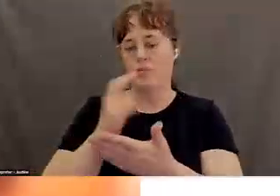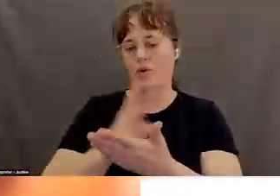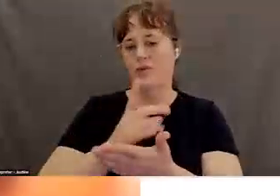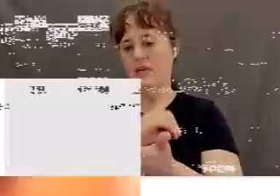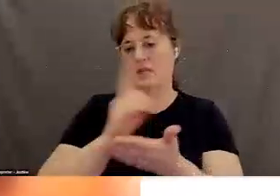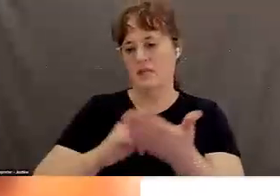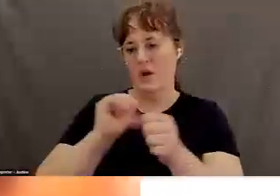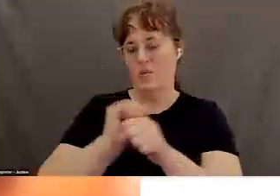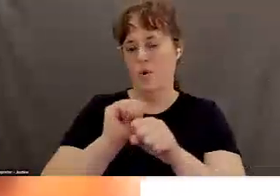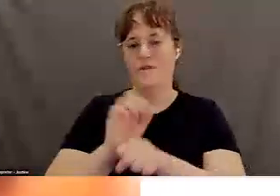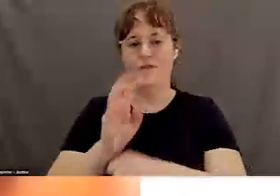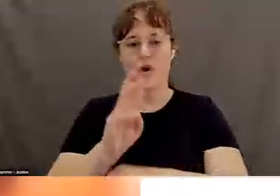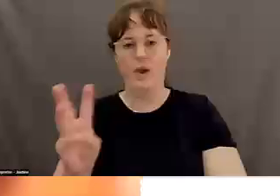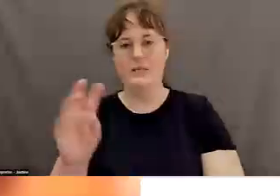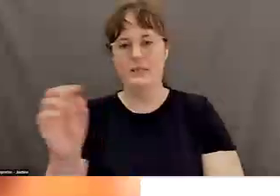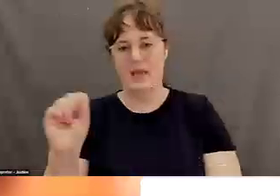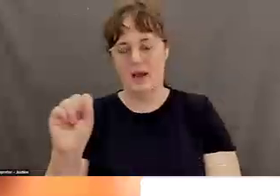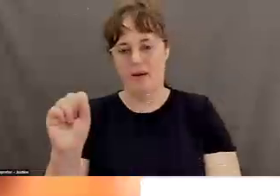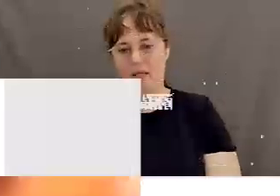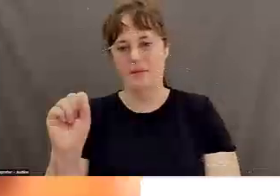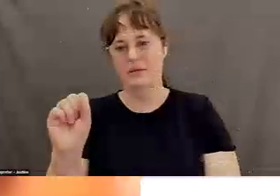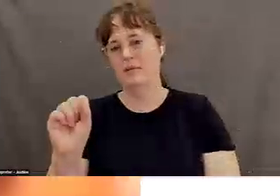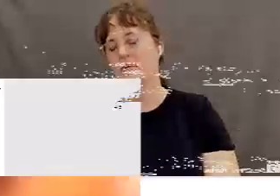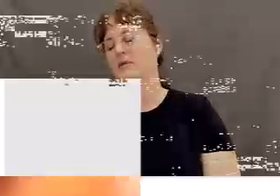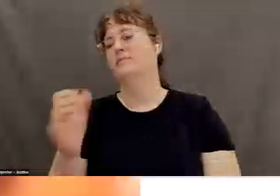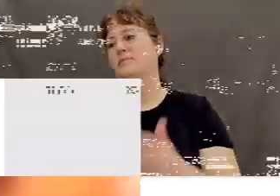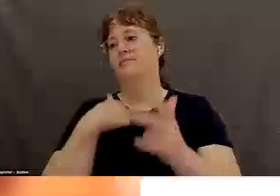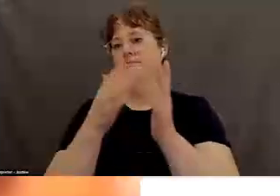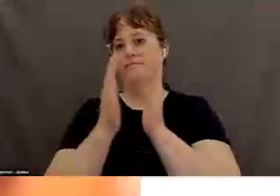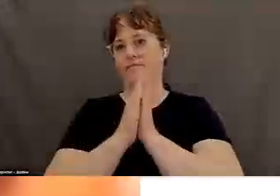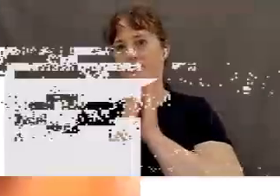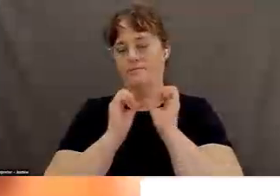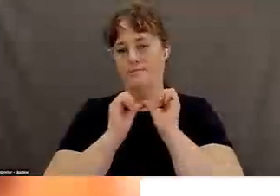Boardroom: I also want to ask you to continue that work ahead.